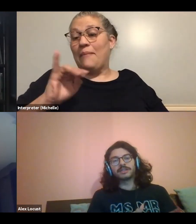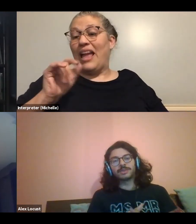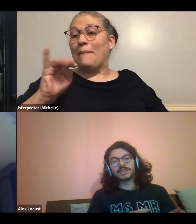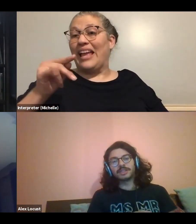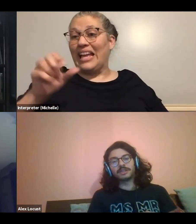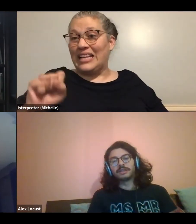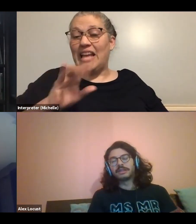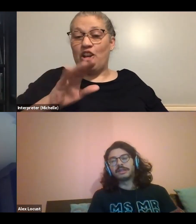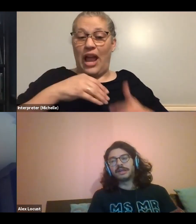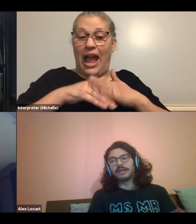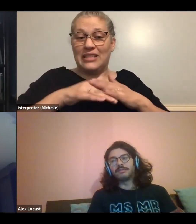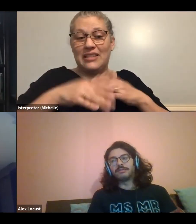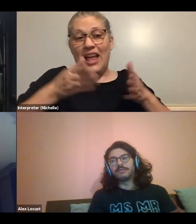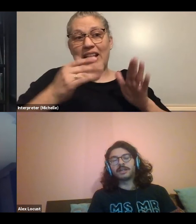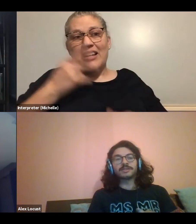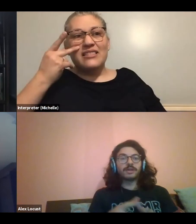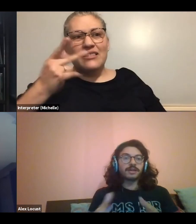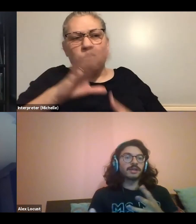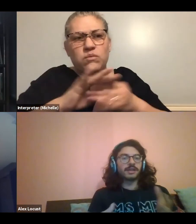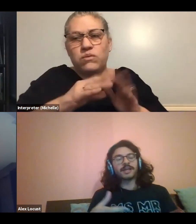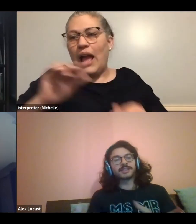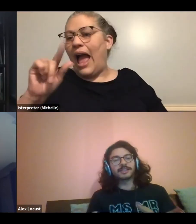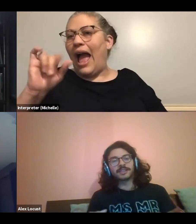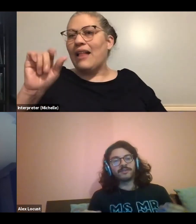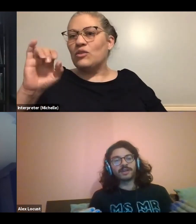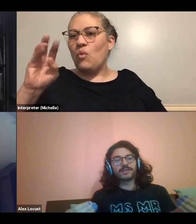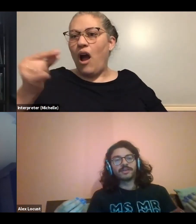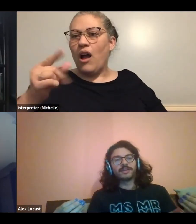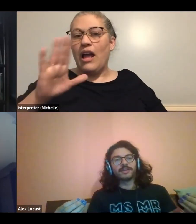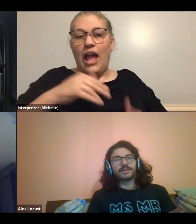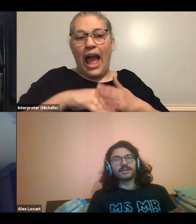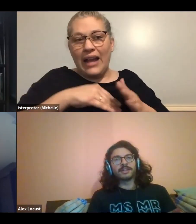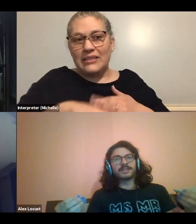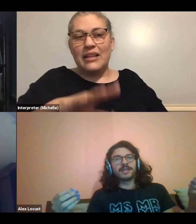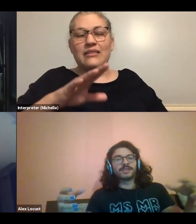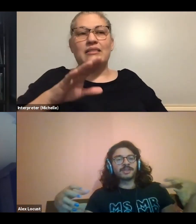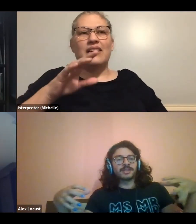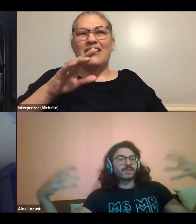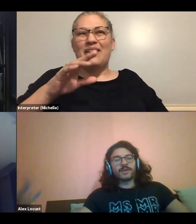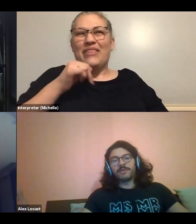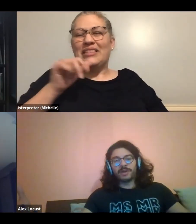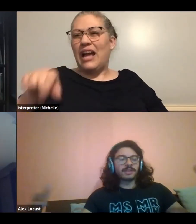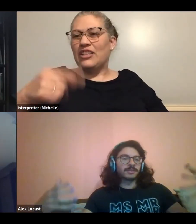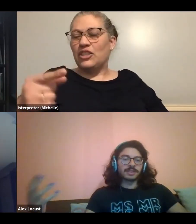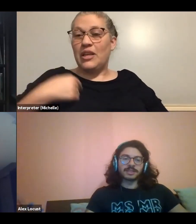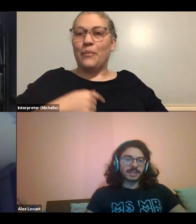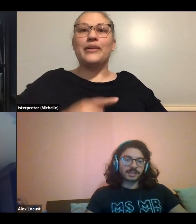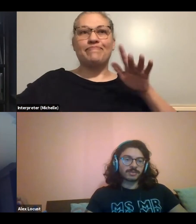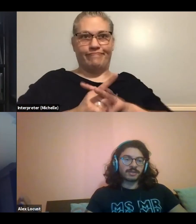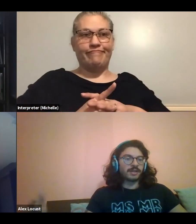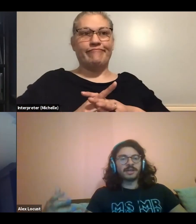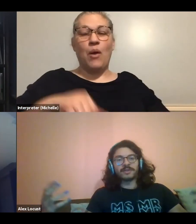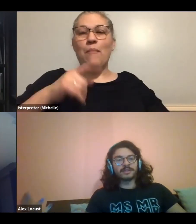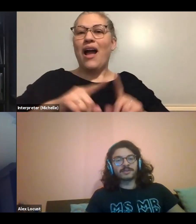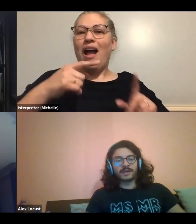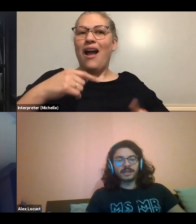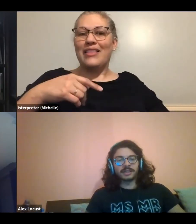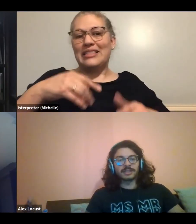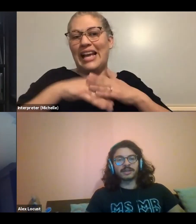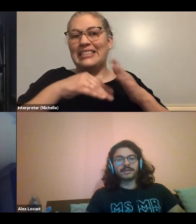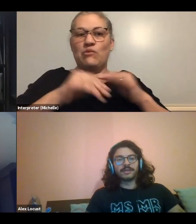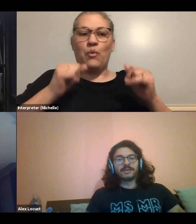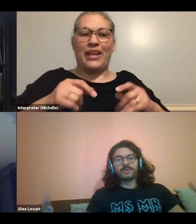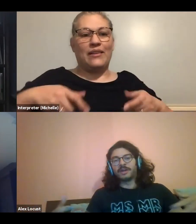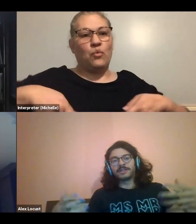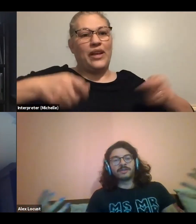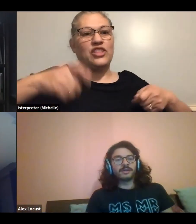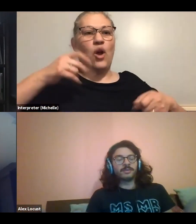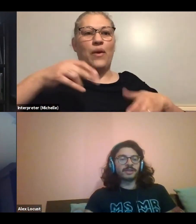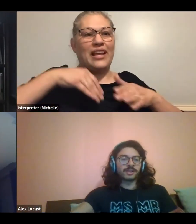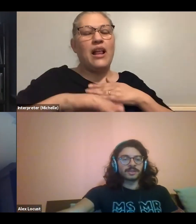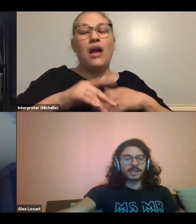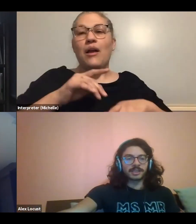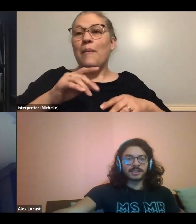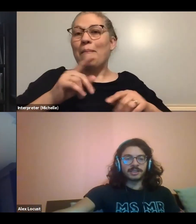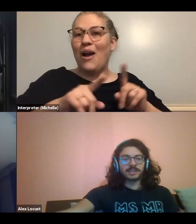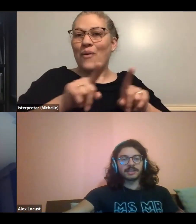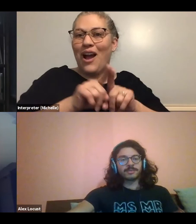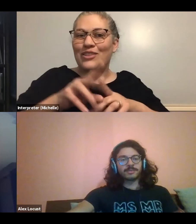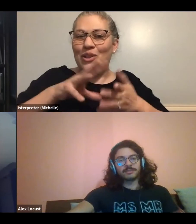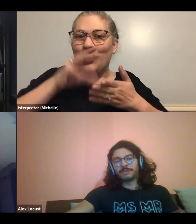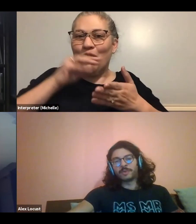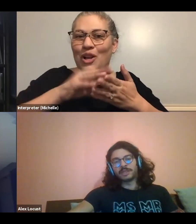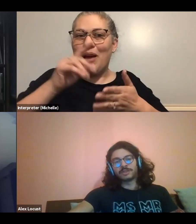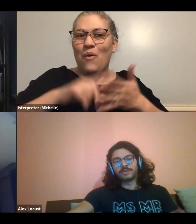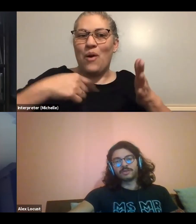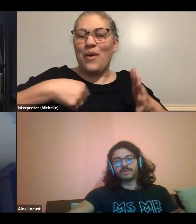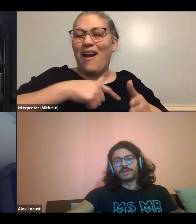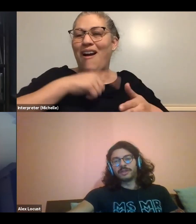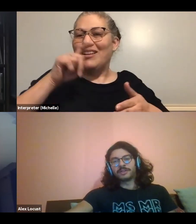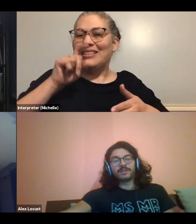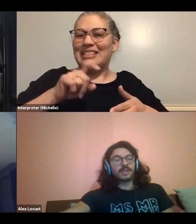Alex Locust: We also learn about each other's access needs in that space, maybe we need to turn the lights down a little bit maybe somebody needs a bio break maybe there's content in the film that's overstimulating and I just I find it really.